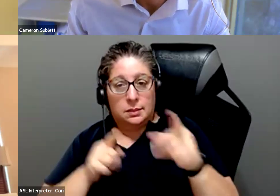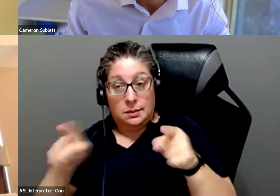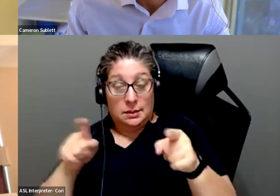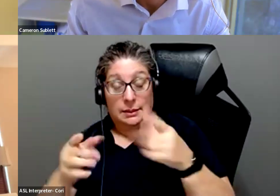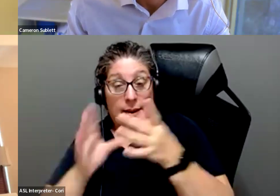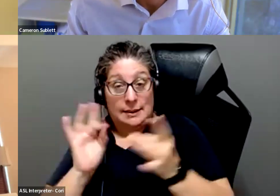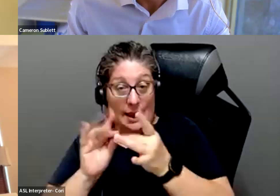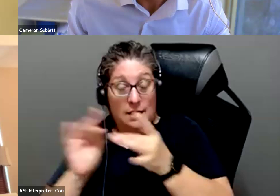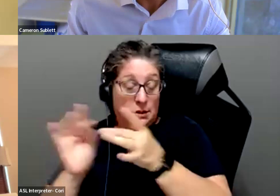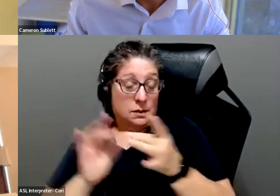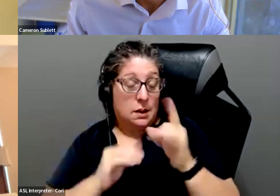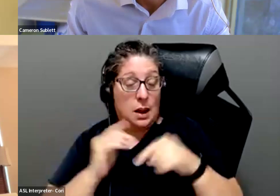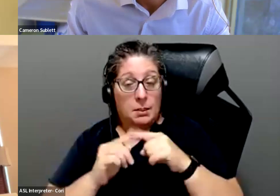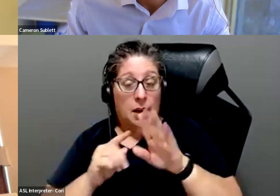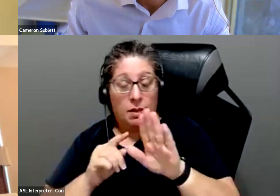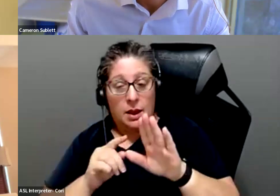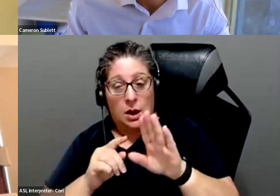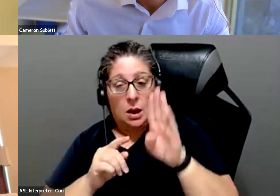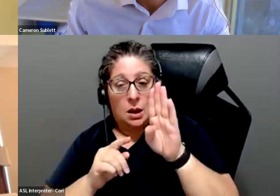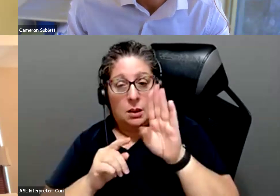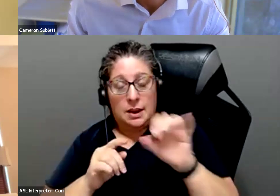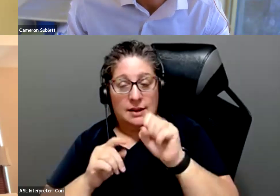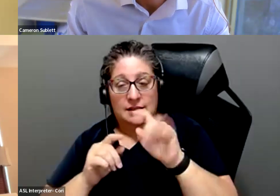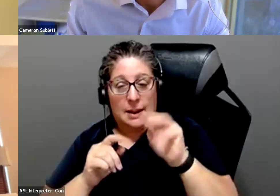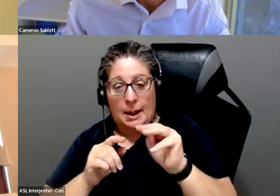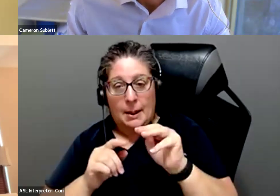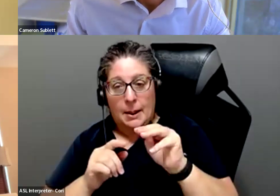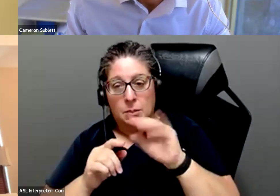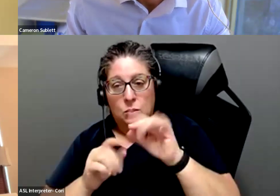about their respective PIs and their S-STEM projects. Last year I